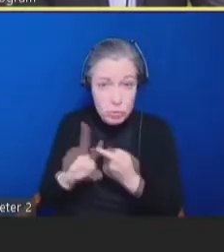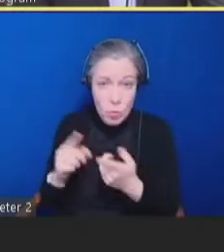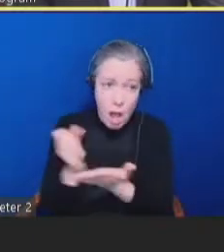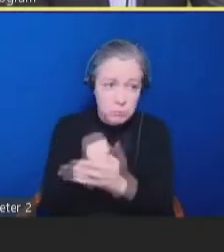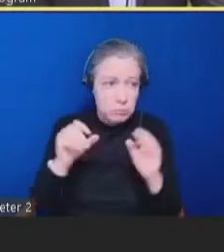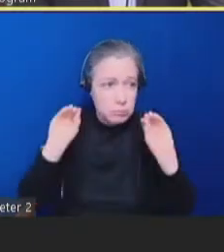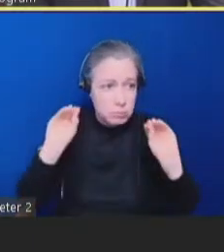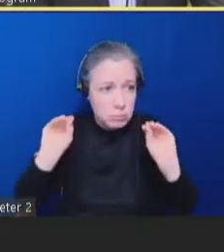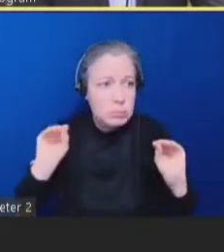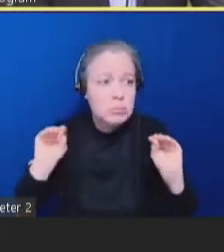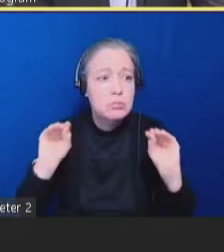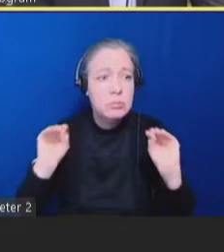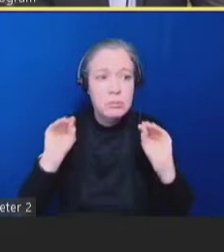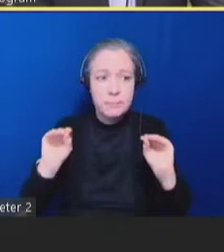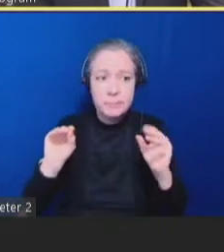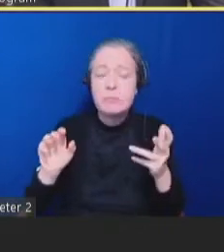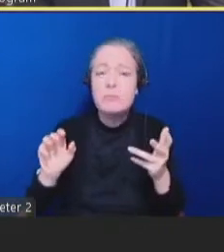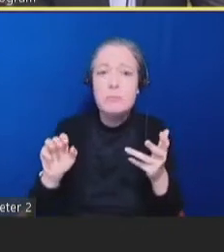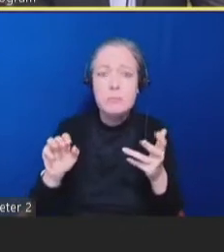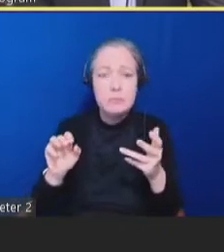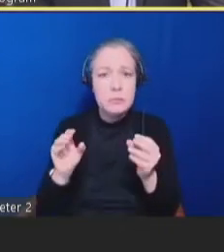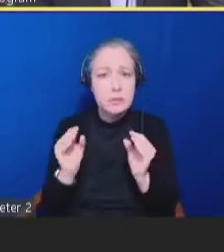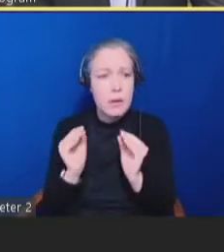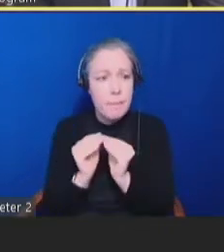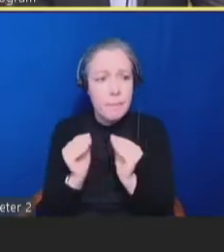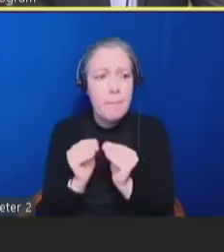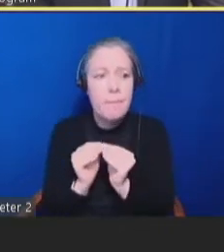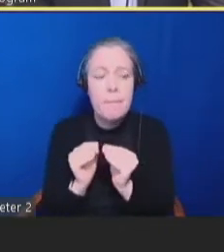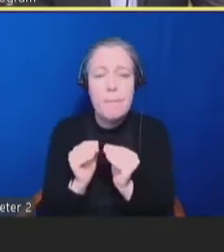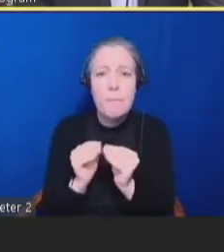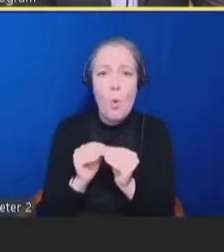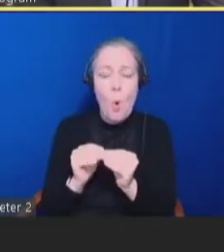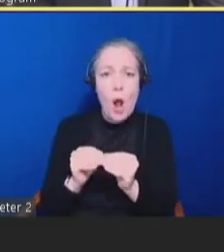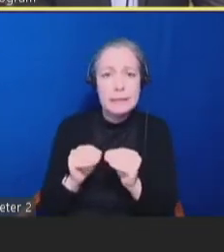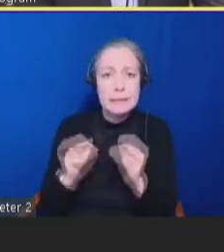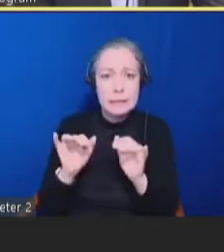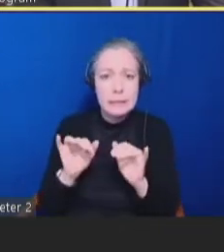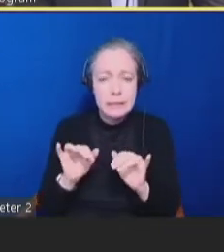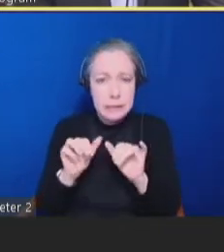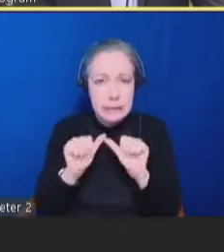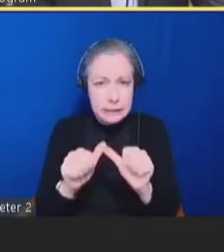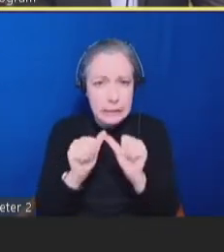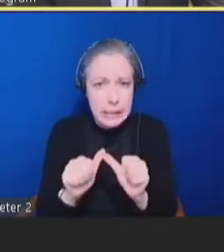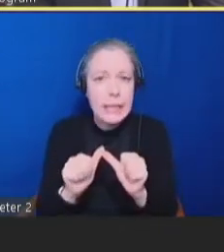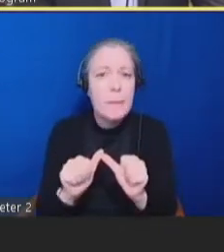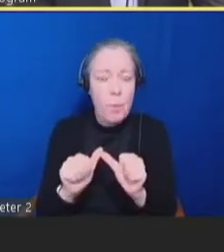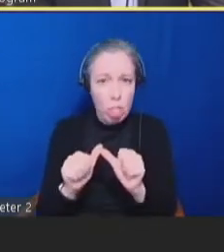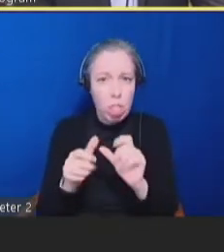build a more sustainable vaccine ecosystem related to COVID and beyond. And so, that was the purpose